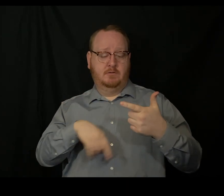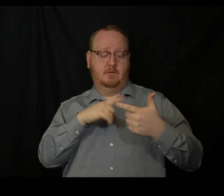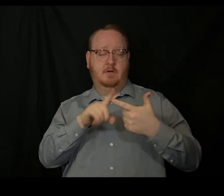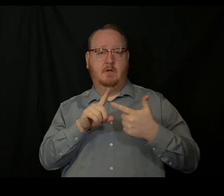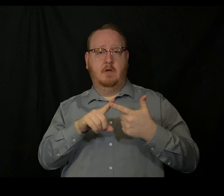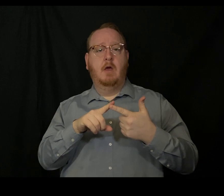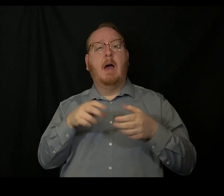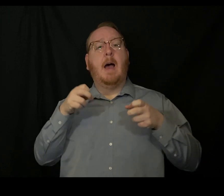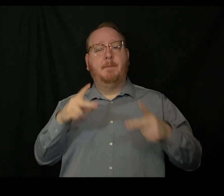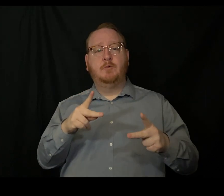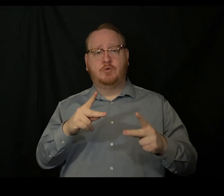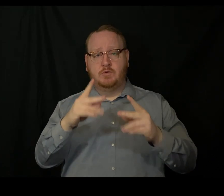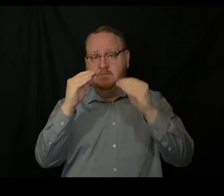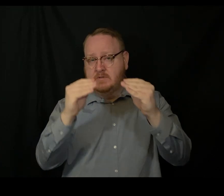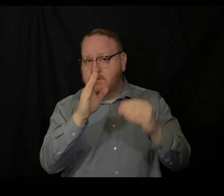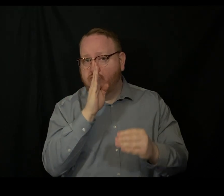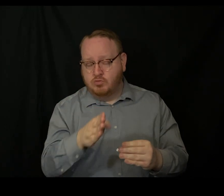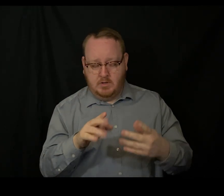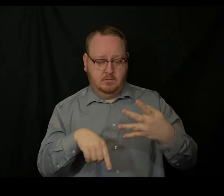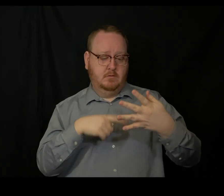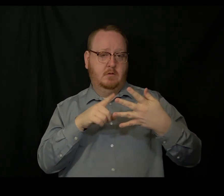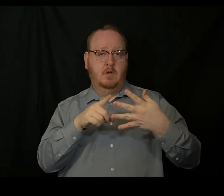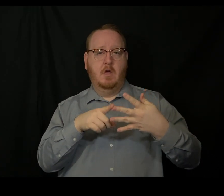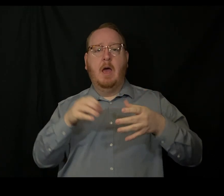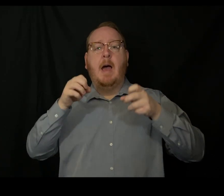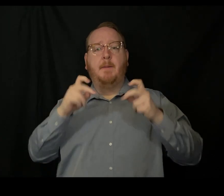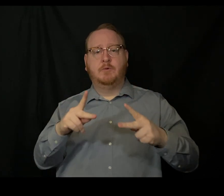instruction, opportunities for direct communication with peers,